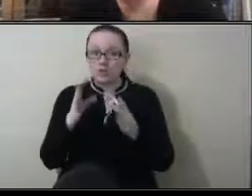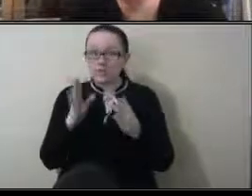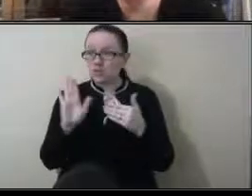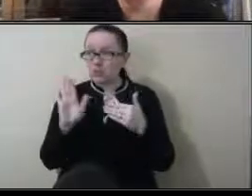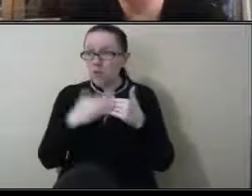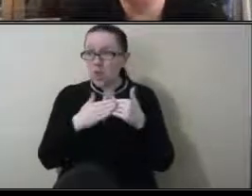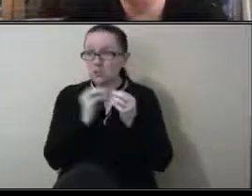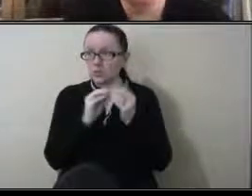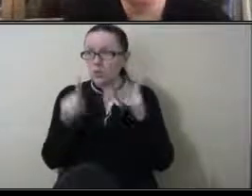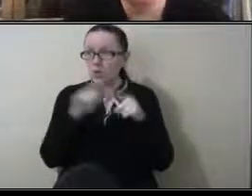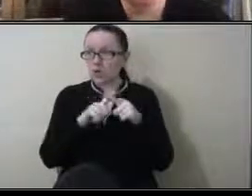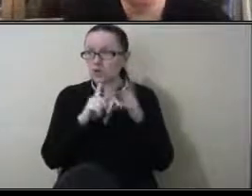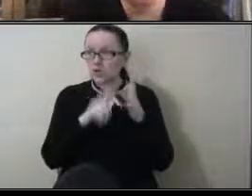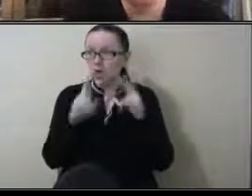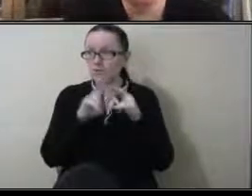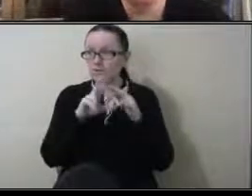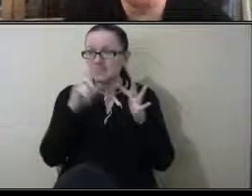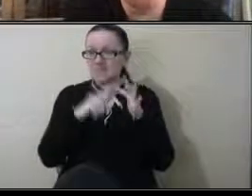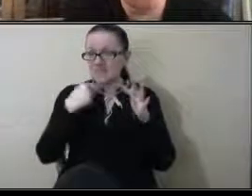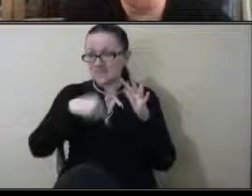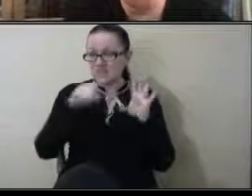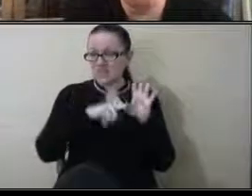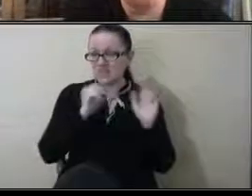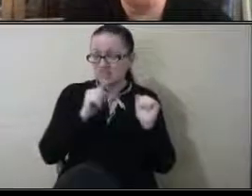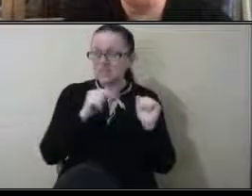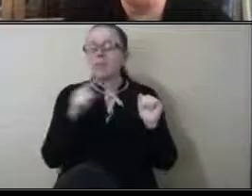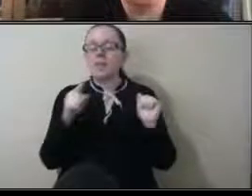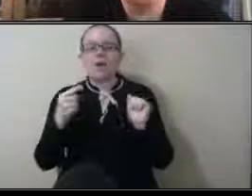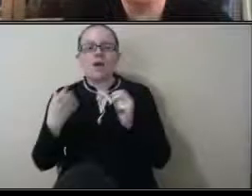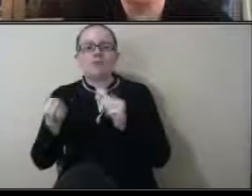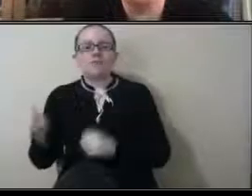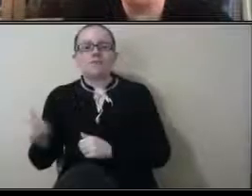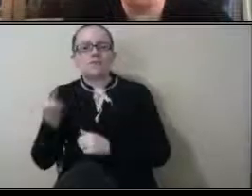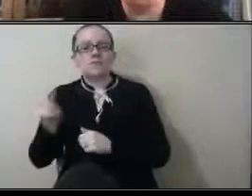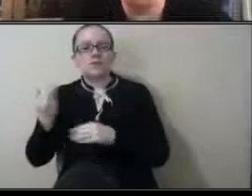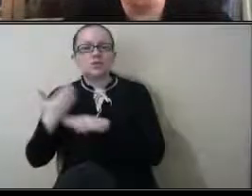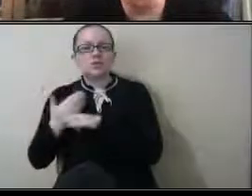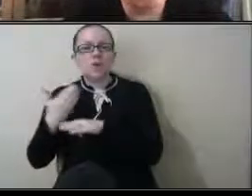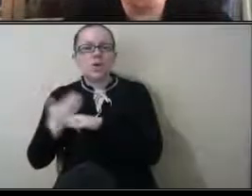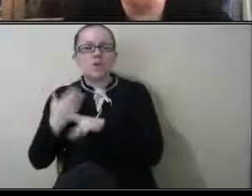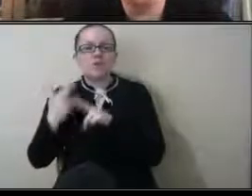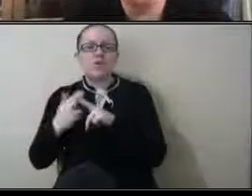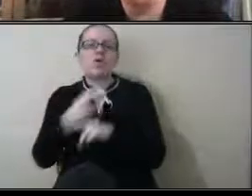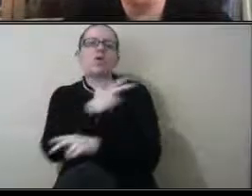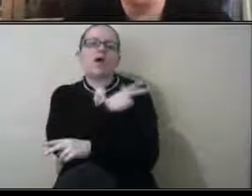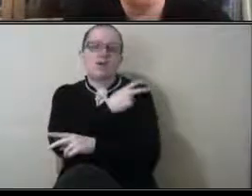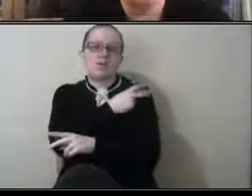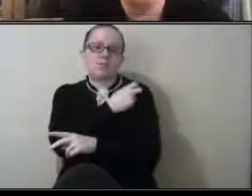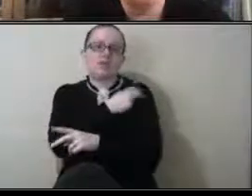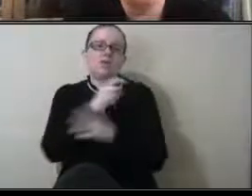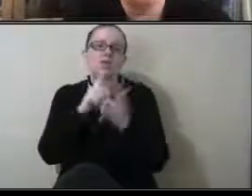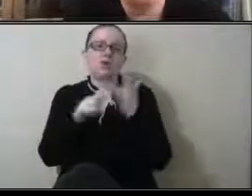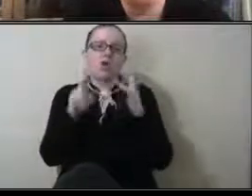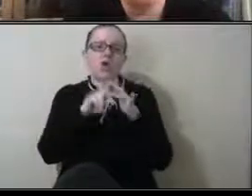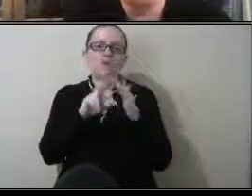we did have an opening within the organization for our um administration officer um and some